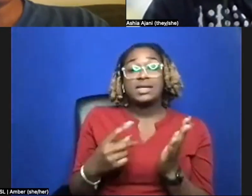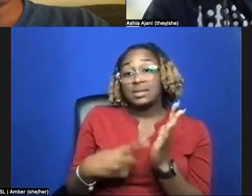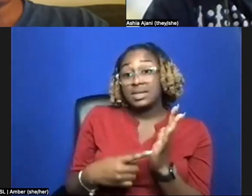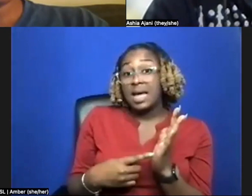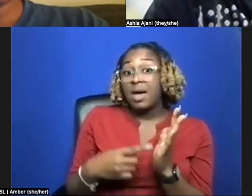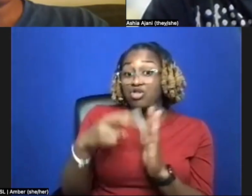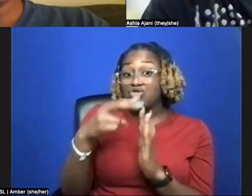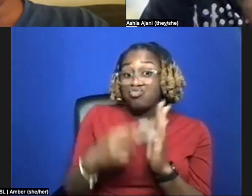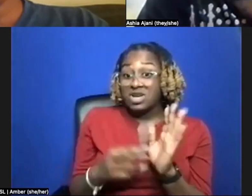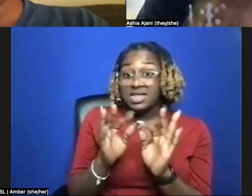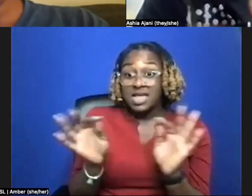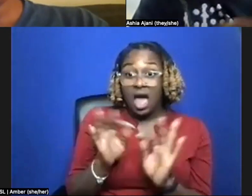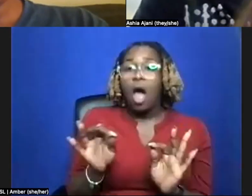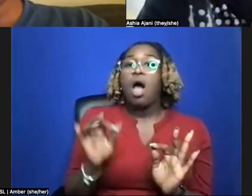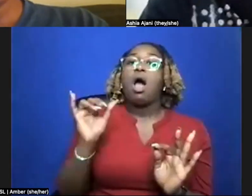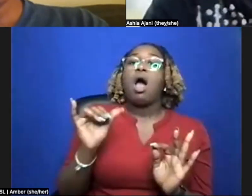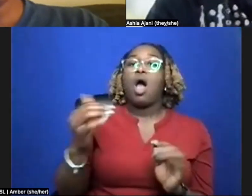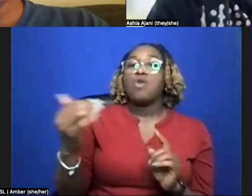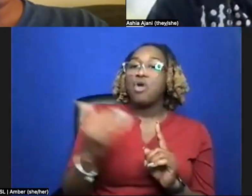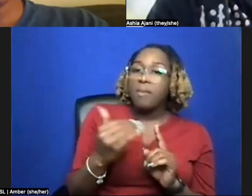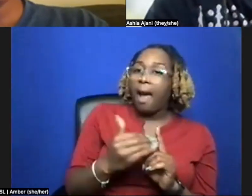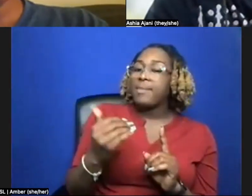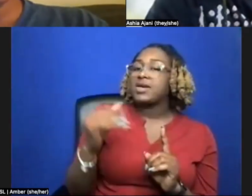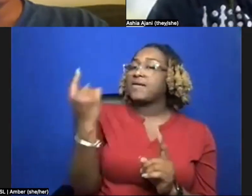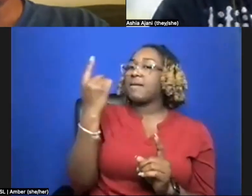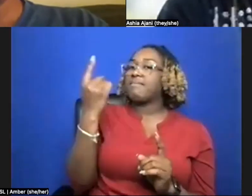Oh, that reminds me of blank or like, I see like that you're speaking with